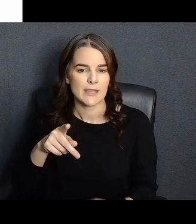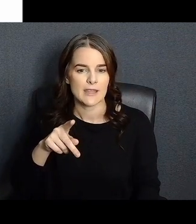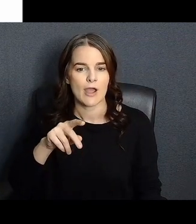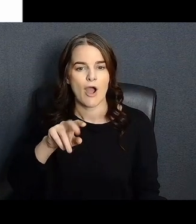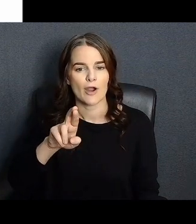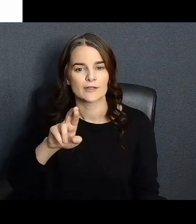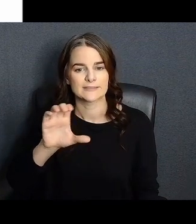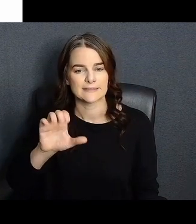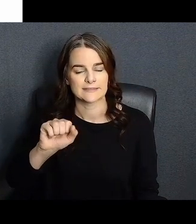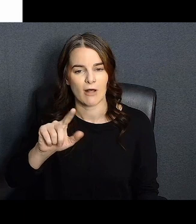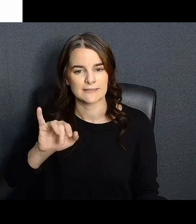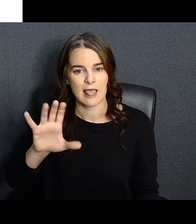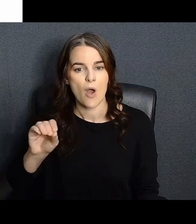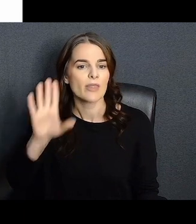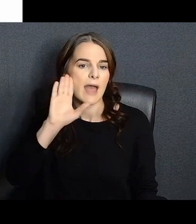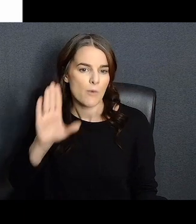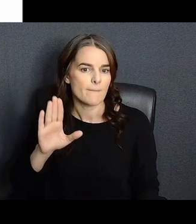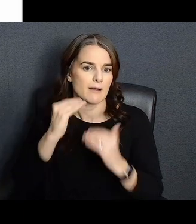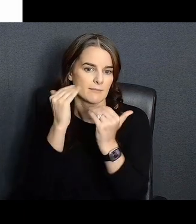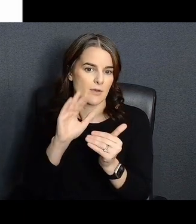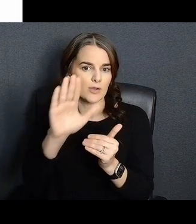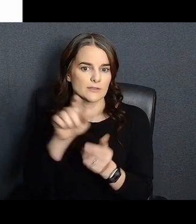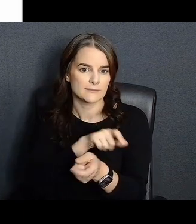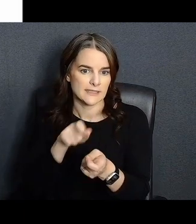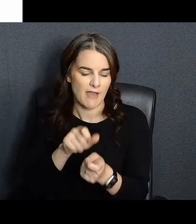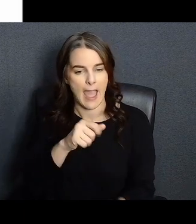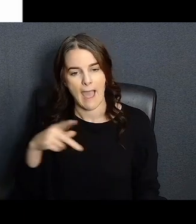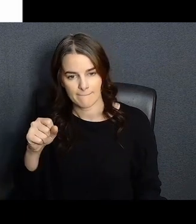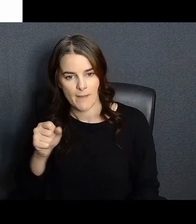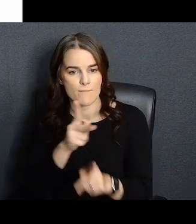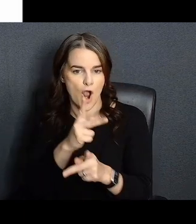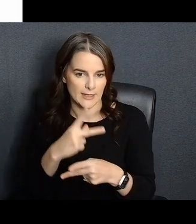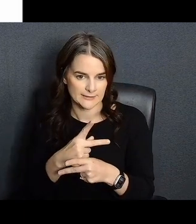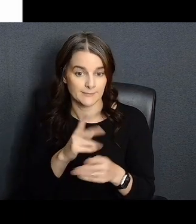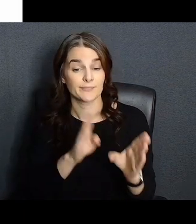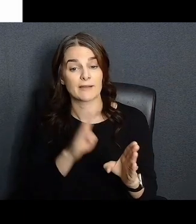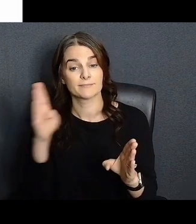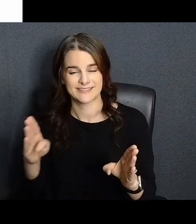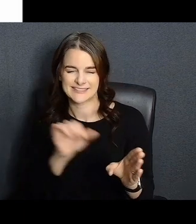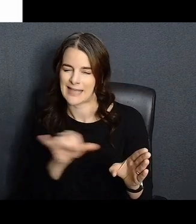You're going to be limited to their specific app products. Same thing with the next one-- is the Tobii SC tablet.